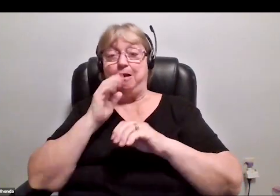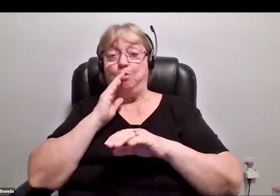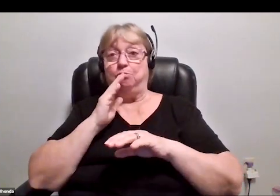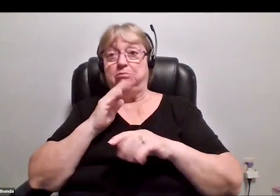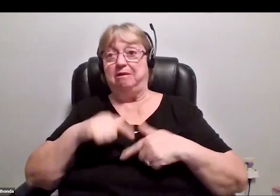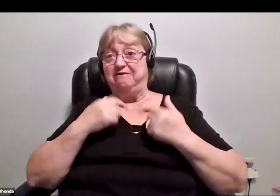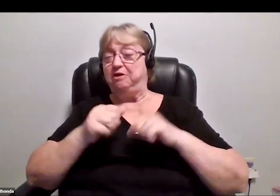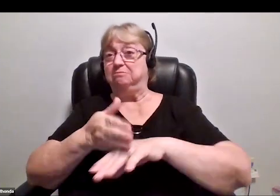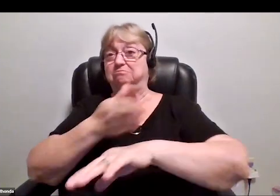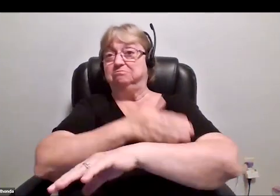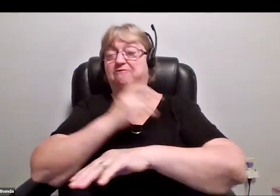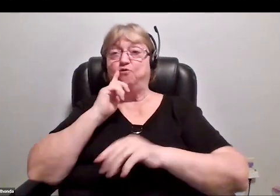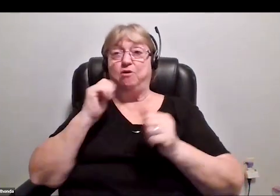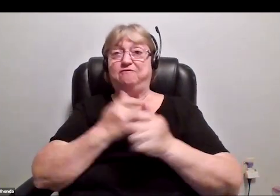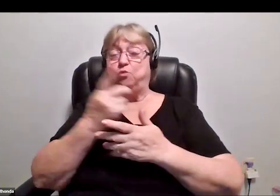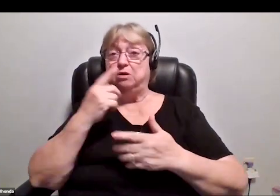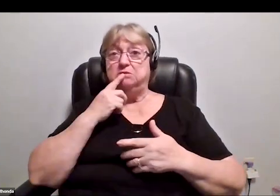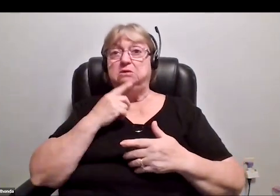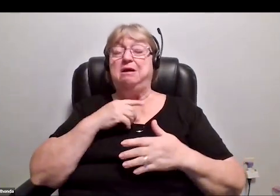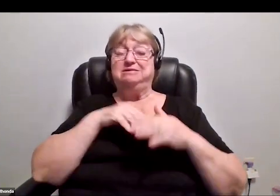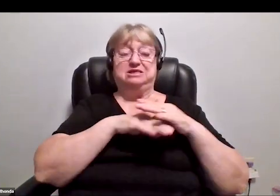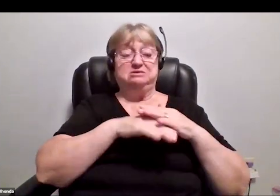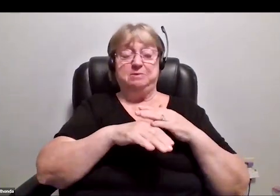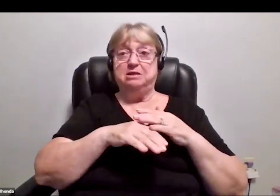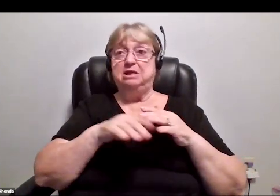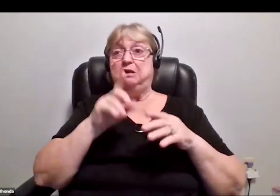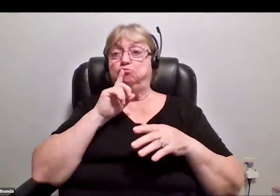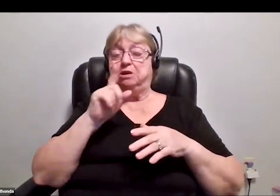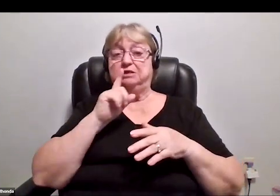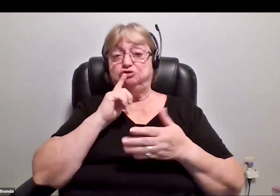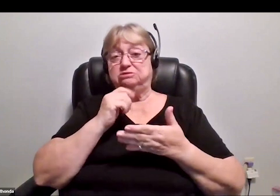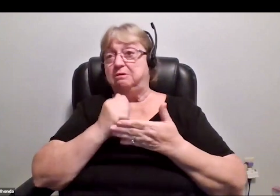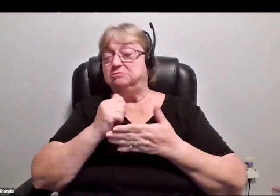Here they write, "Accessibility spurs innovation that benefits all users. Flight safety is always a paramount concern